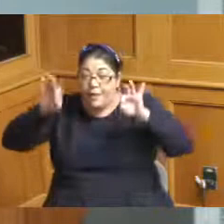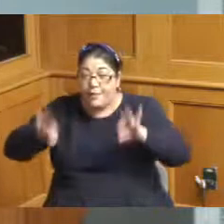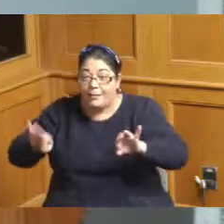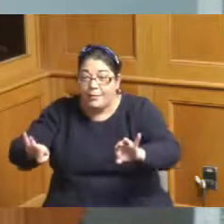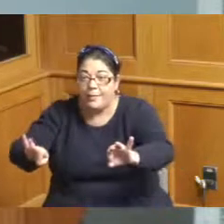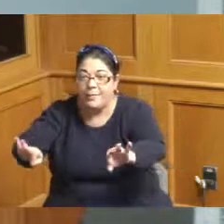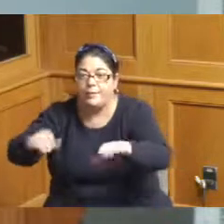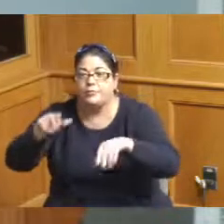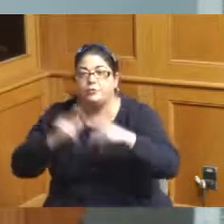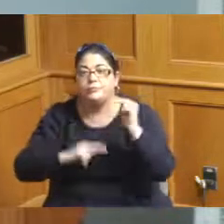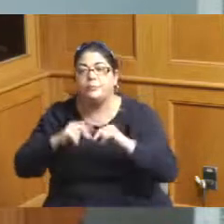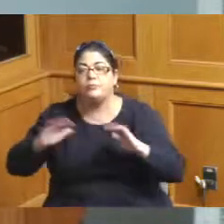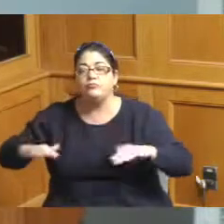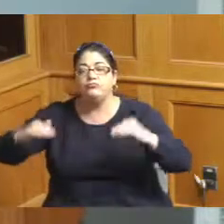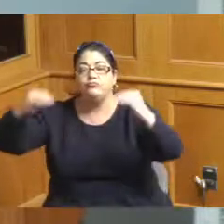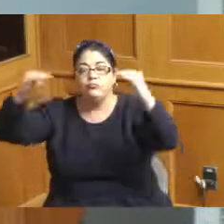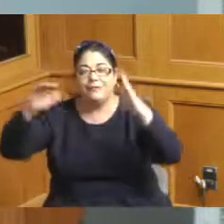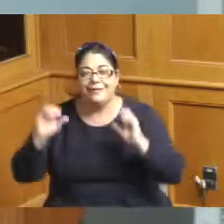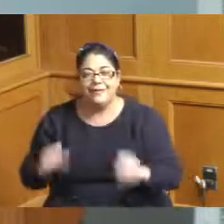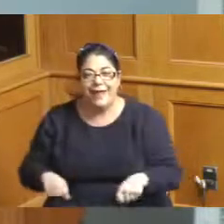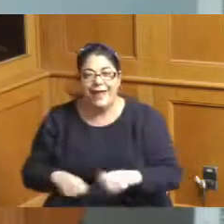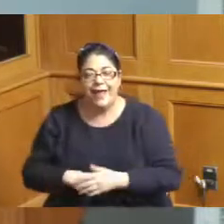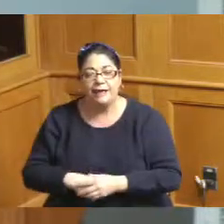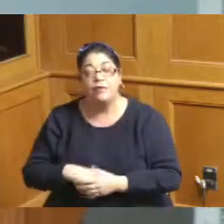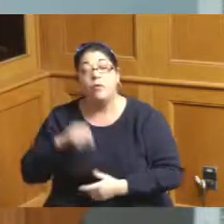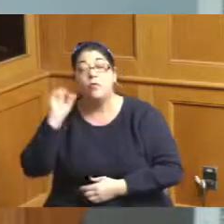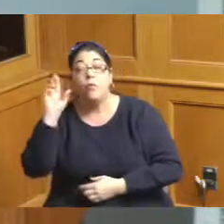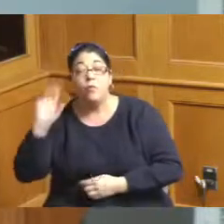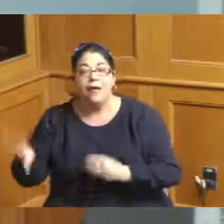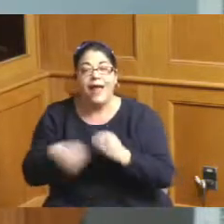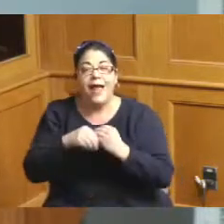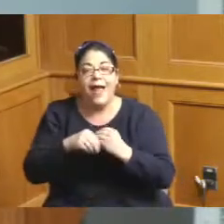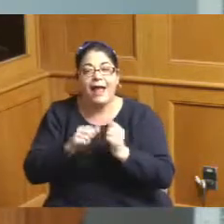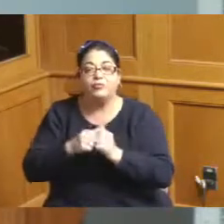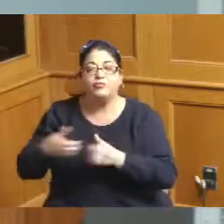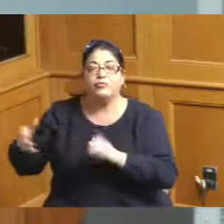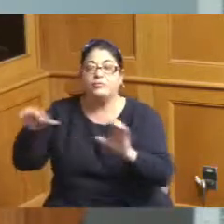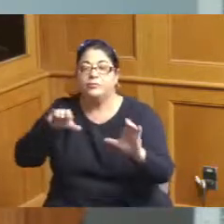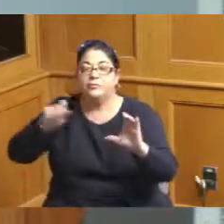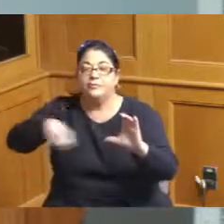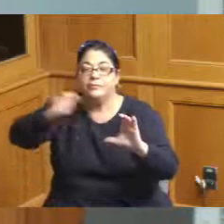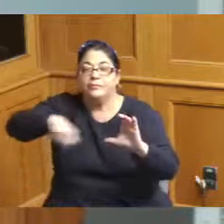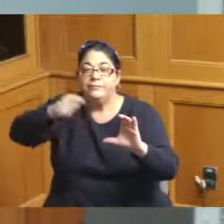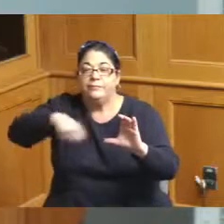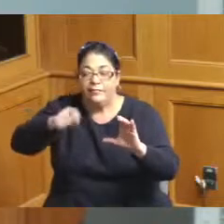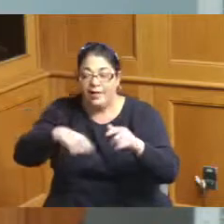or another way is you can throw an additive into the concrete that and use regular rebar